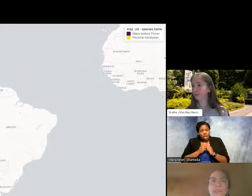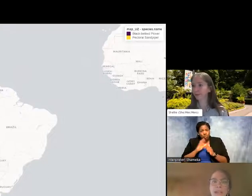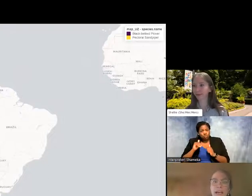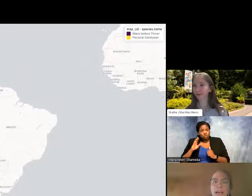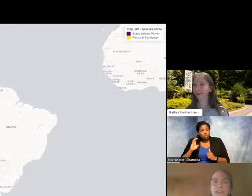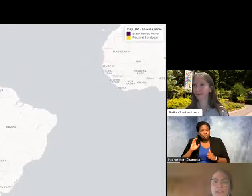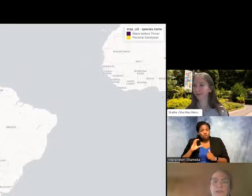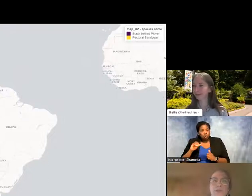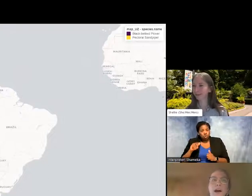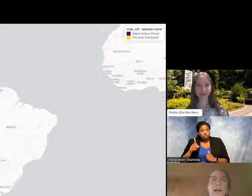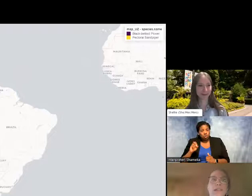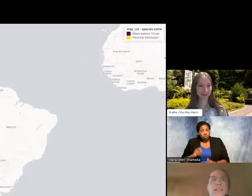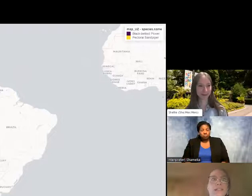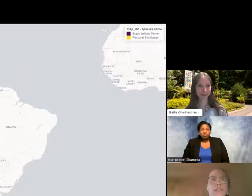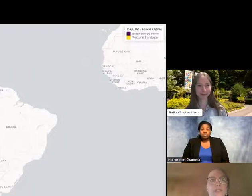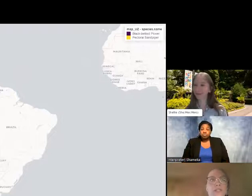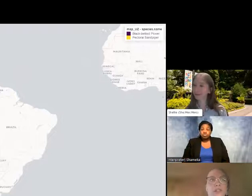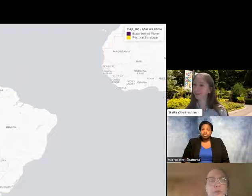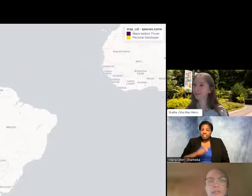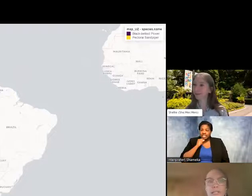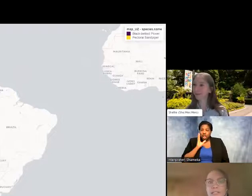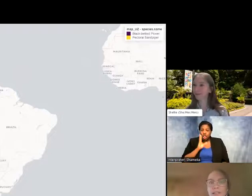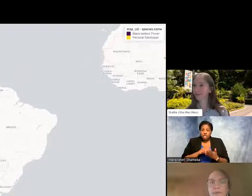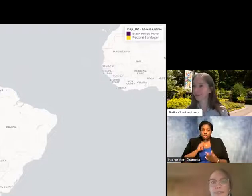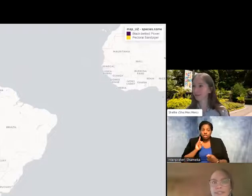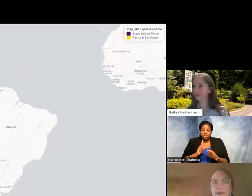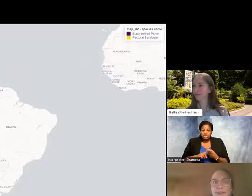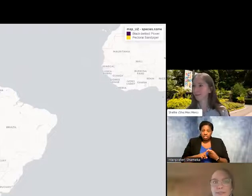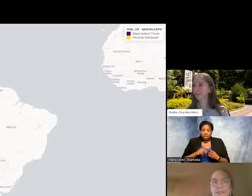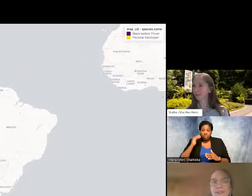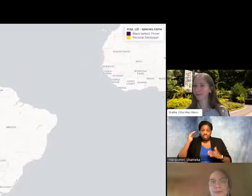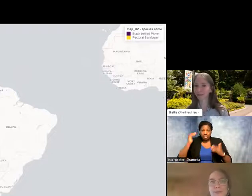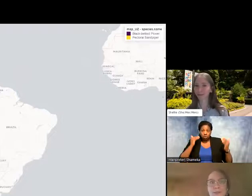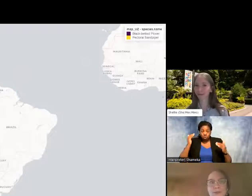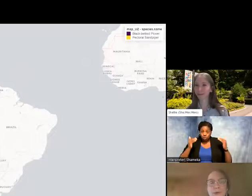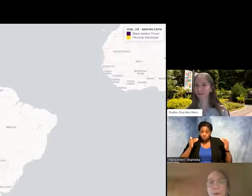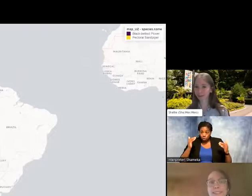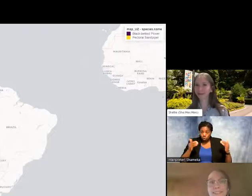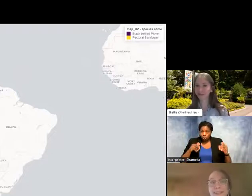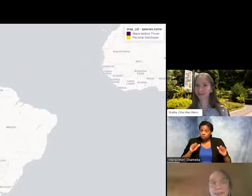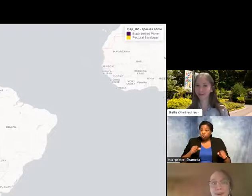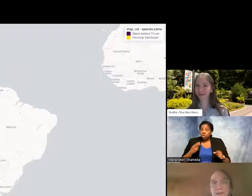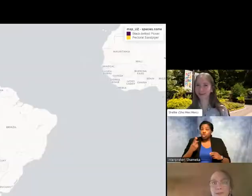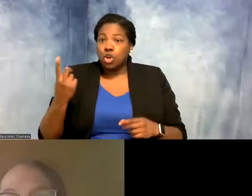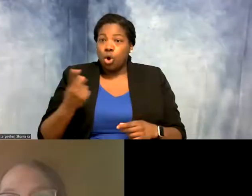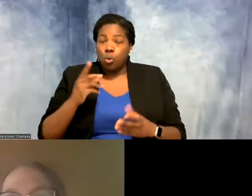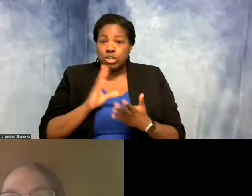Allie: Yeah, so I didn't learn to code until I was an adult, so you can always learn to code.